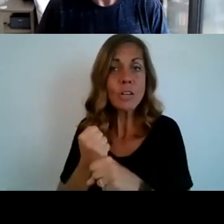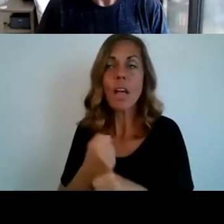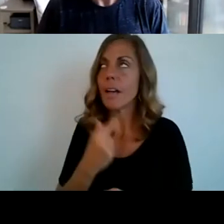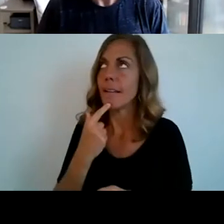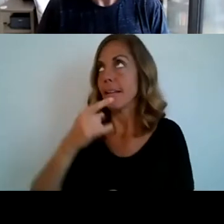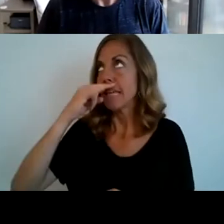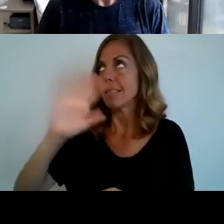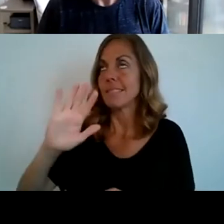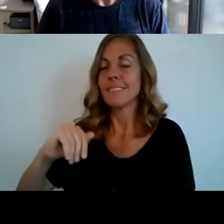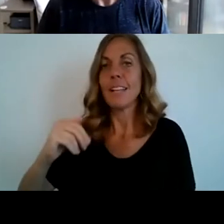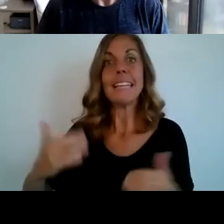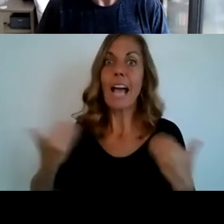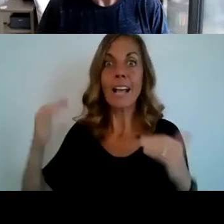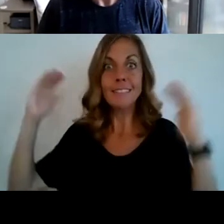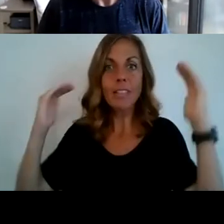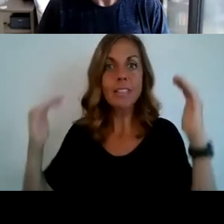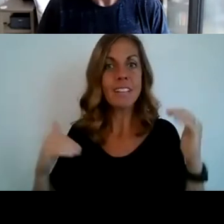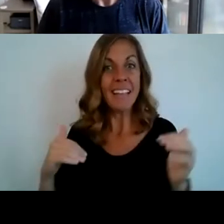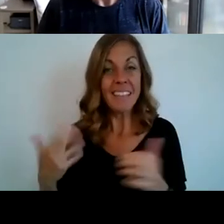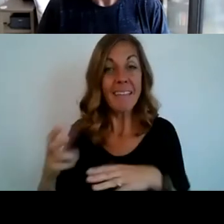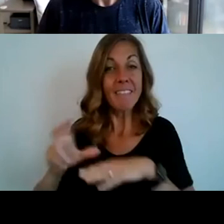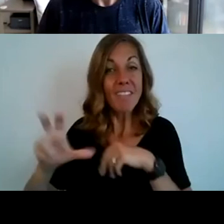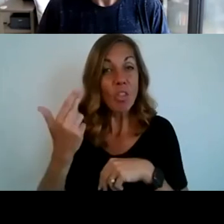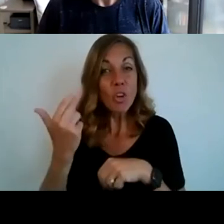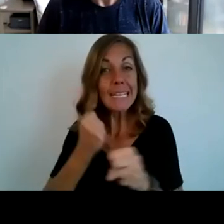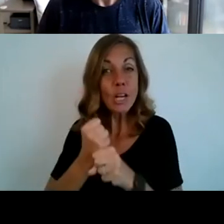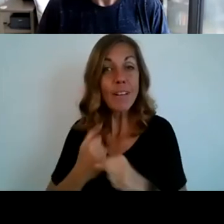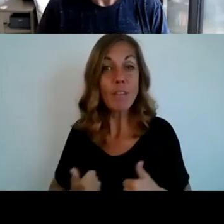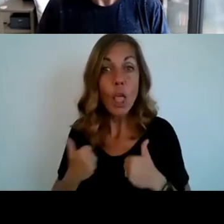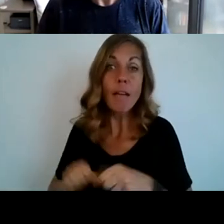adults 13 years of their lives to get where they are today. And being in the last year